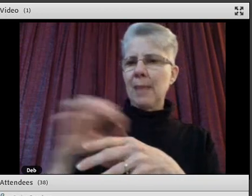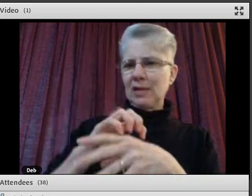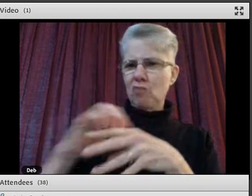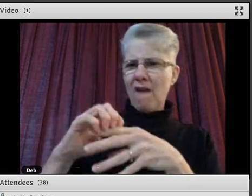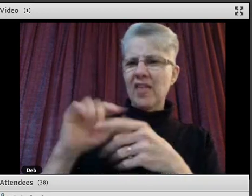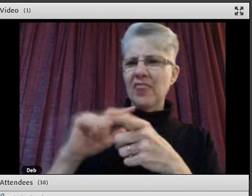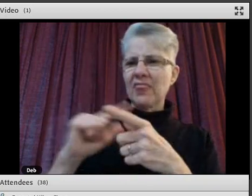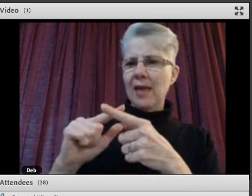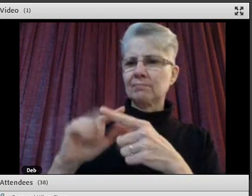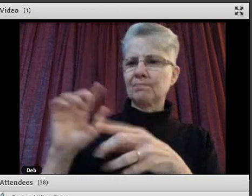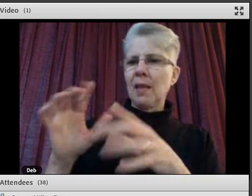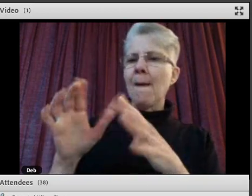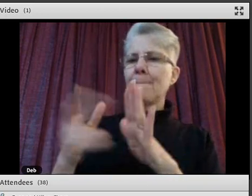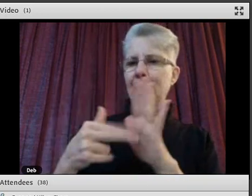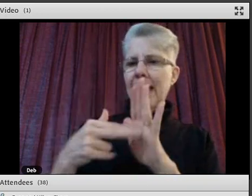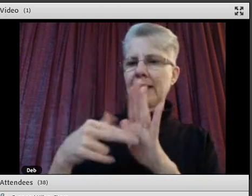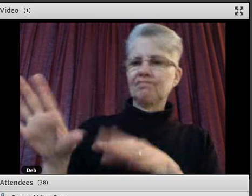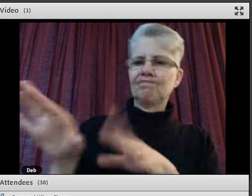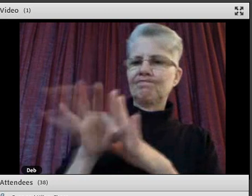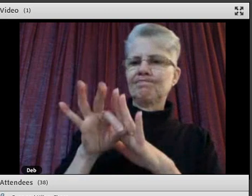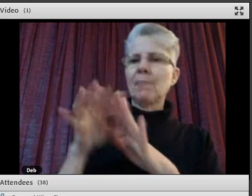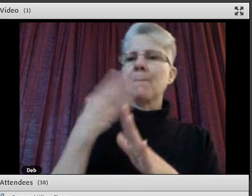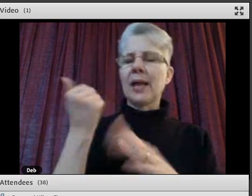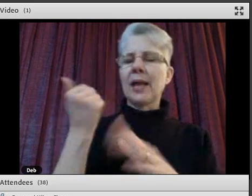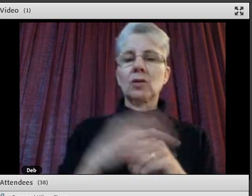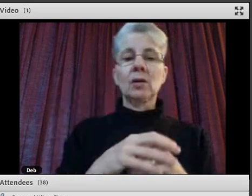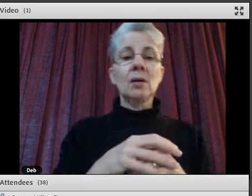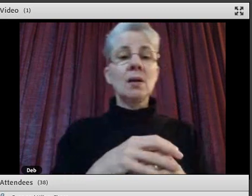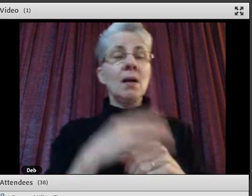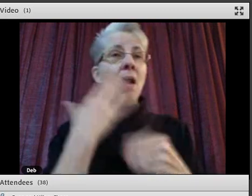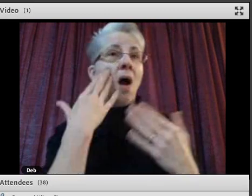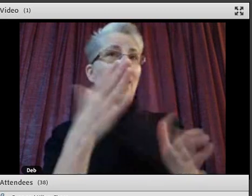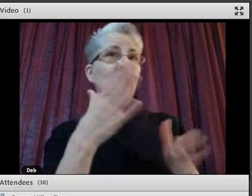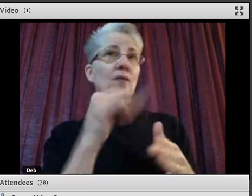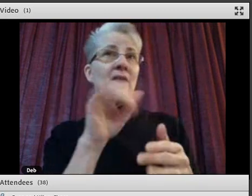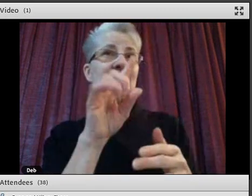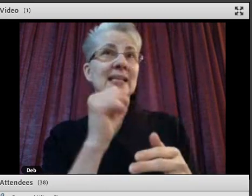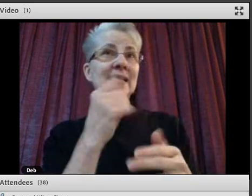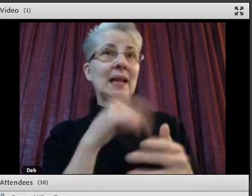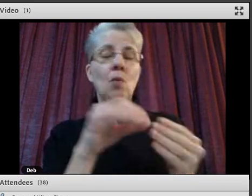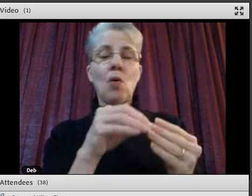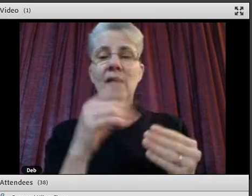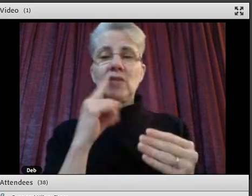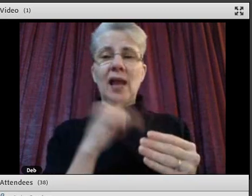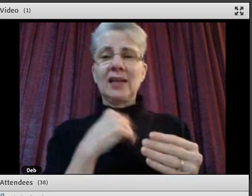And then, I don't know if anyone has CDs anymore. Ryan: If you're like us, you've probably used your last CD ever.